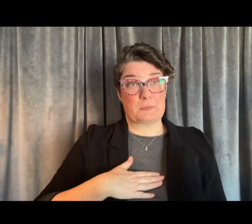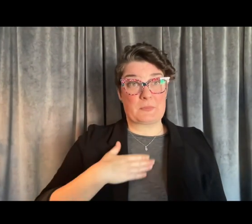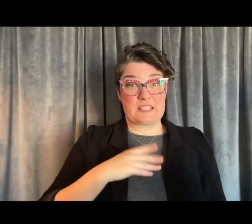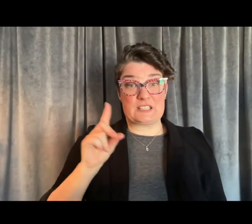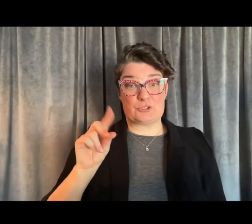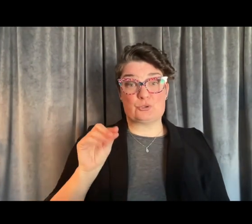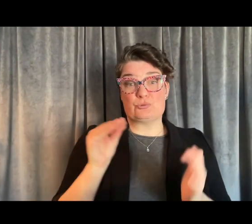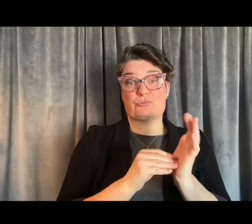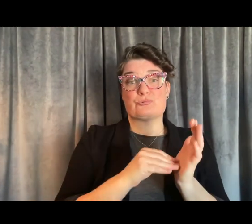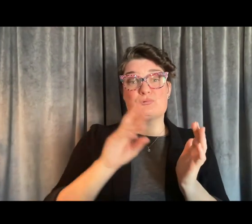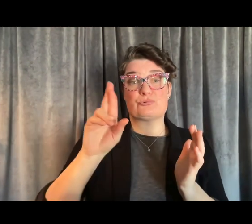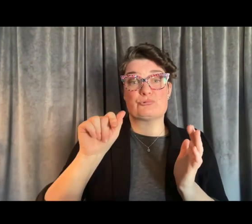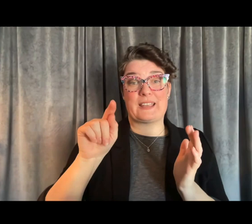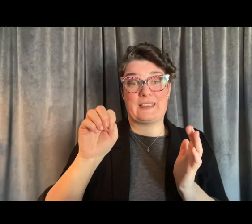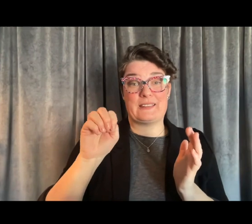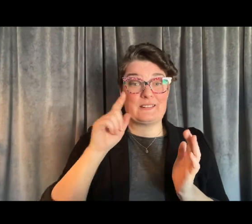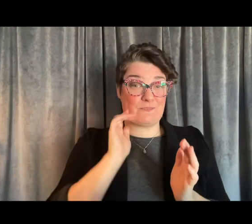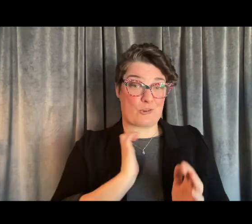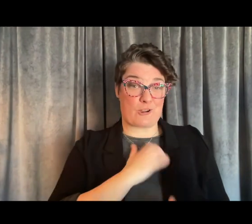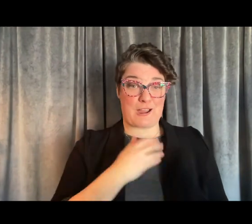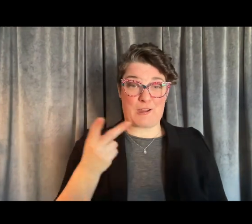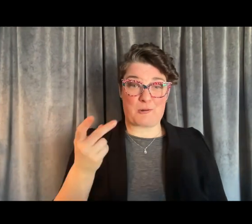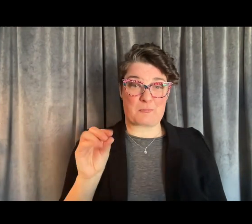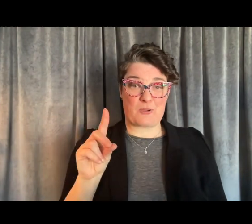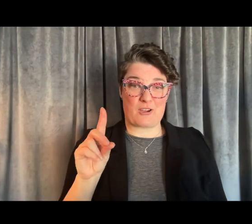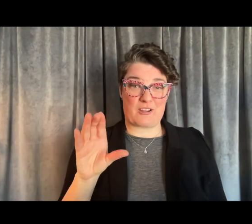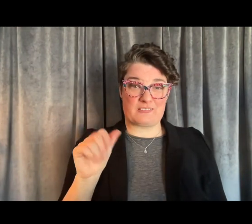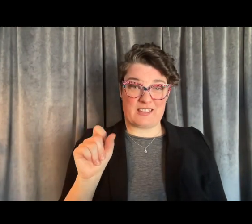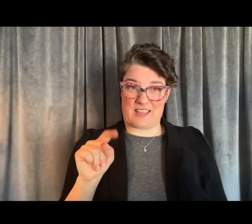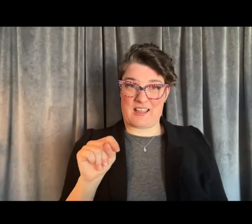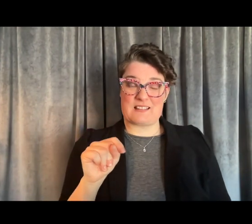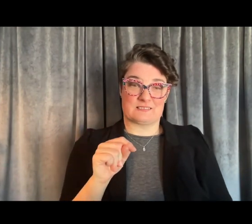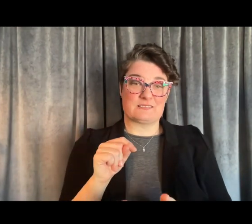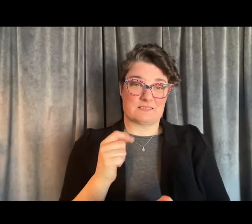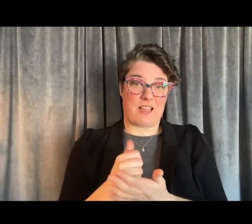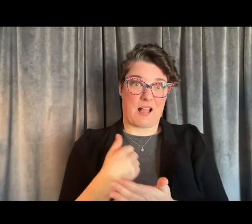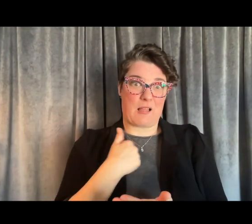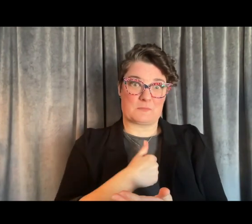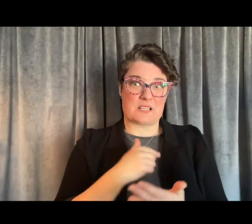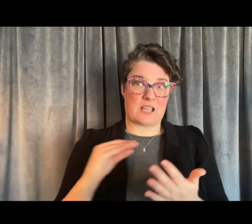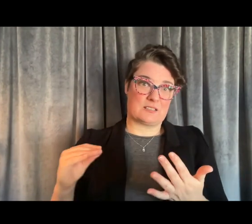Also please rate our podcast, wherever you listen, that helps us get into